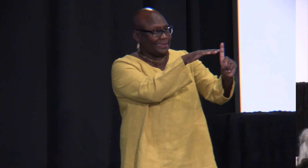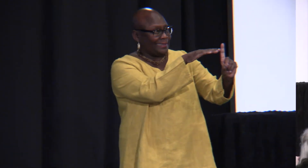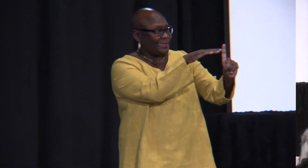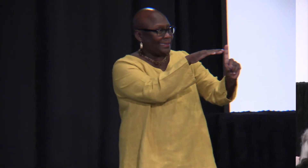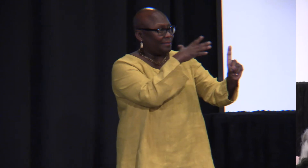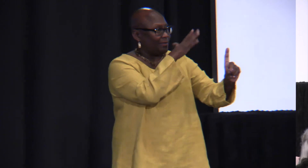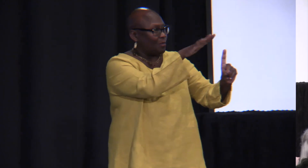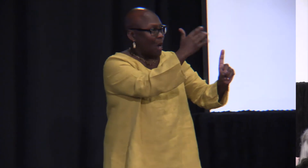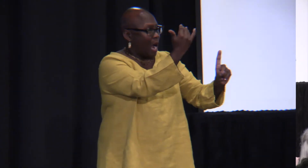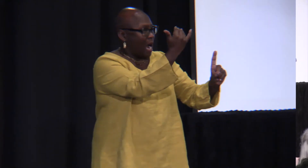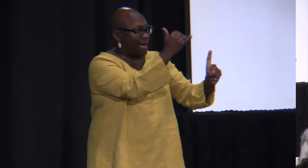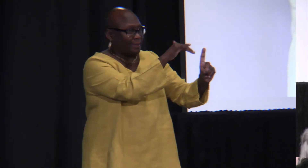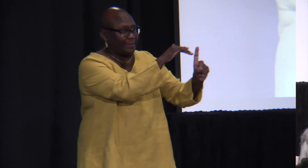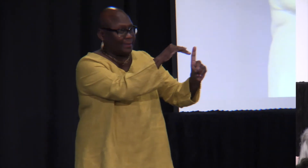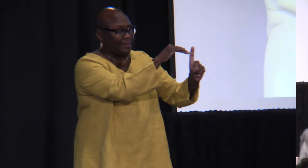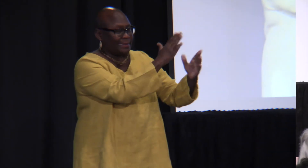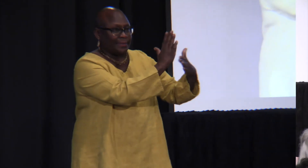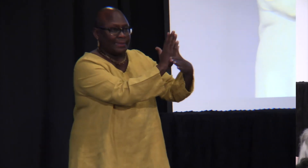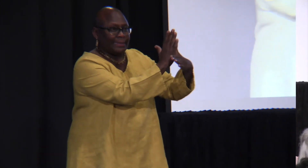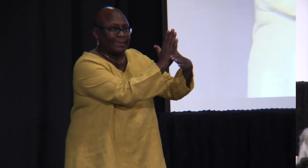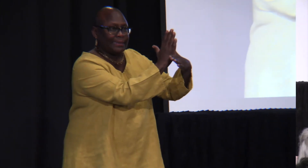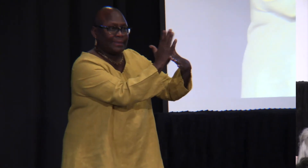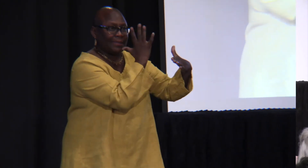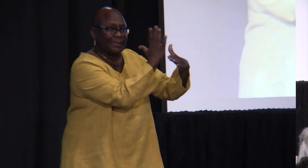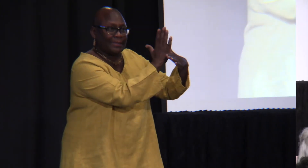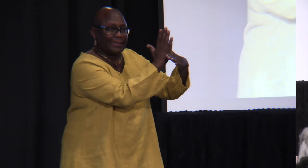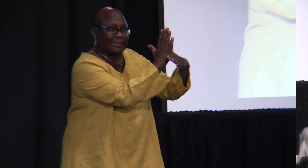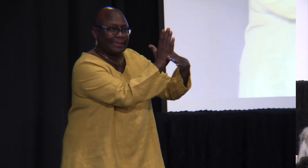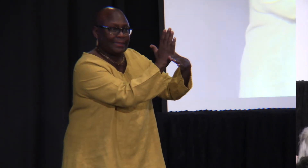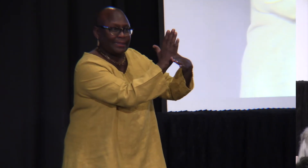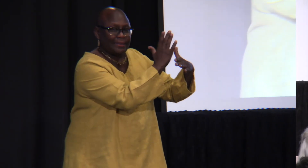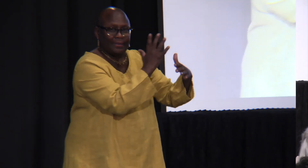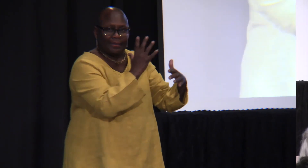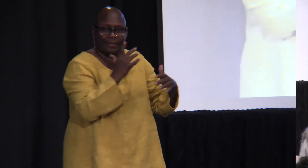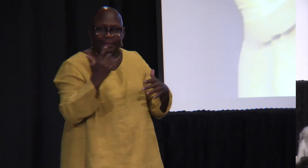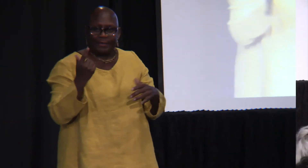You know what happened?